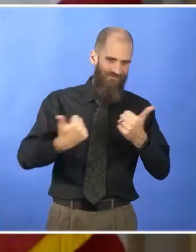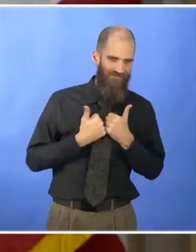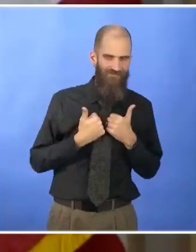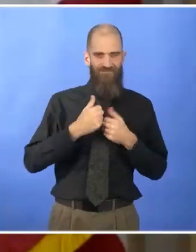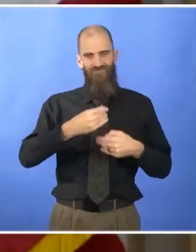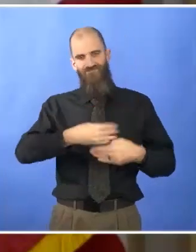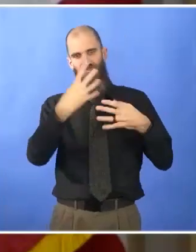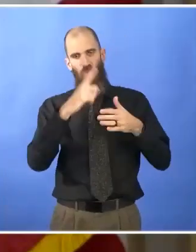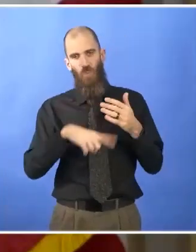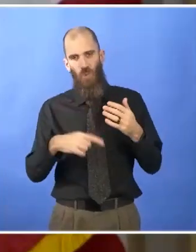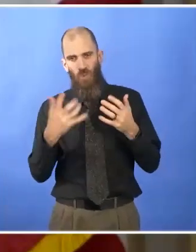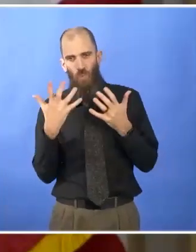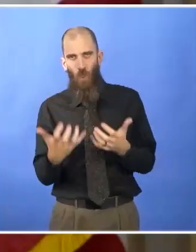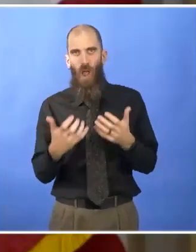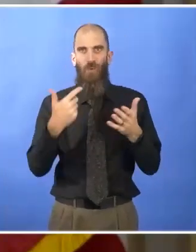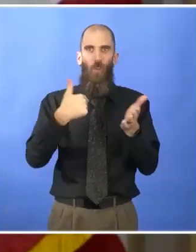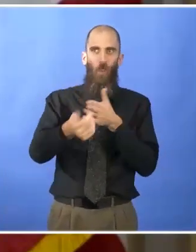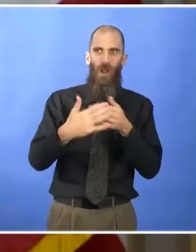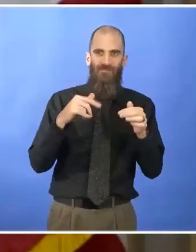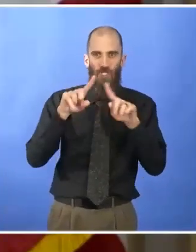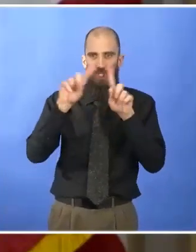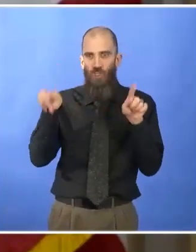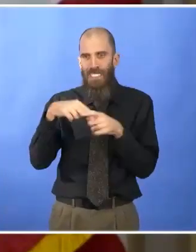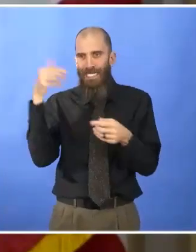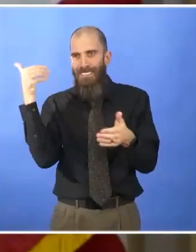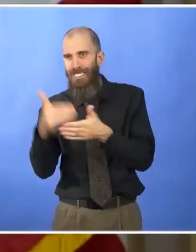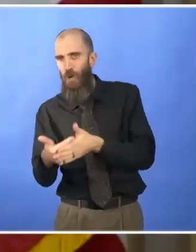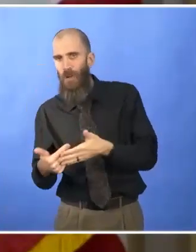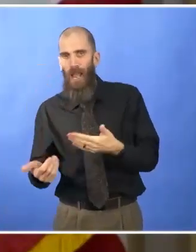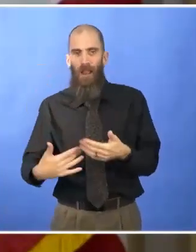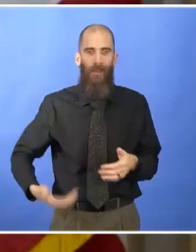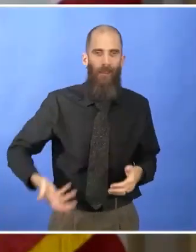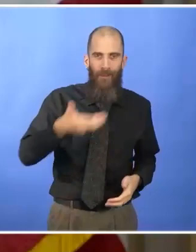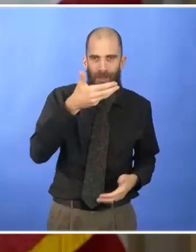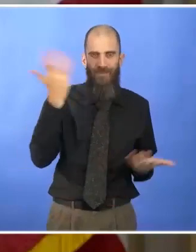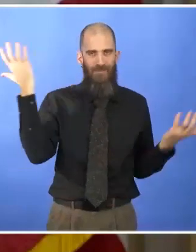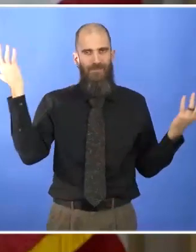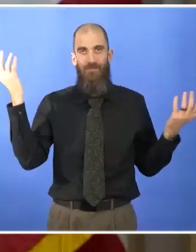TRANSFORMATION.